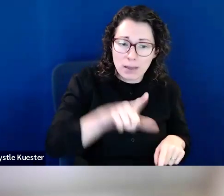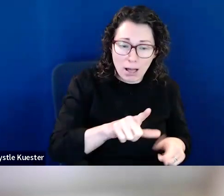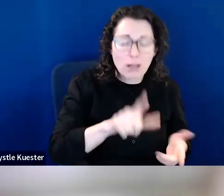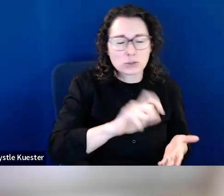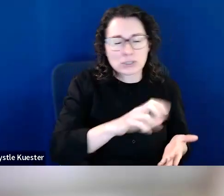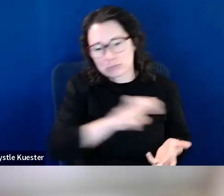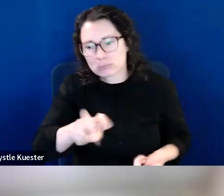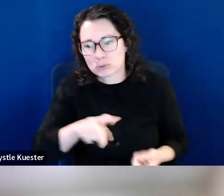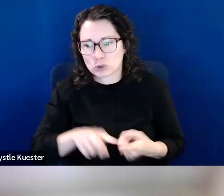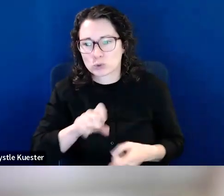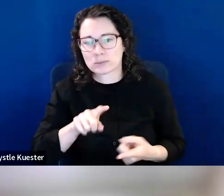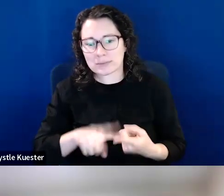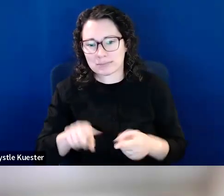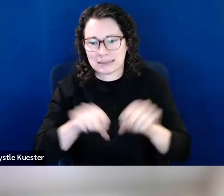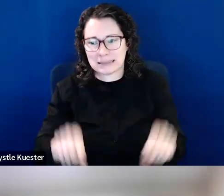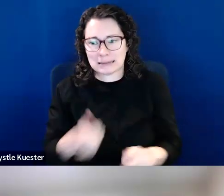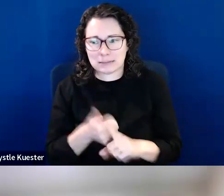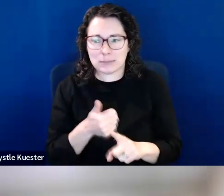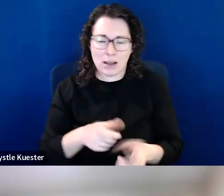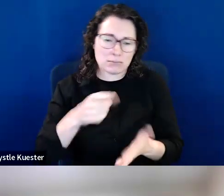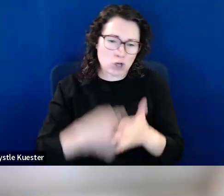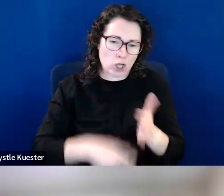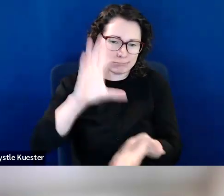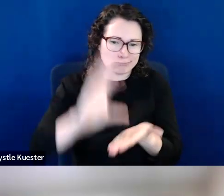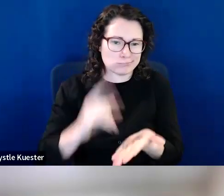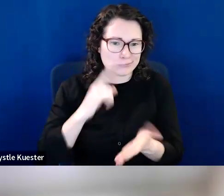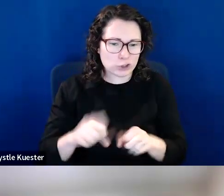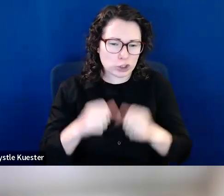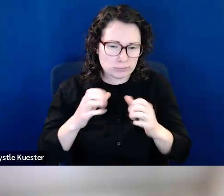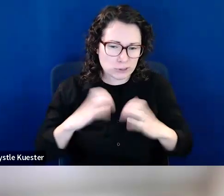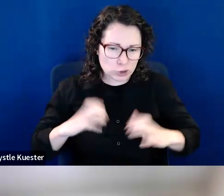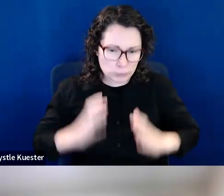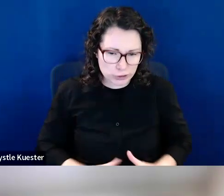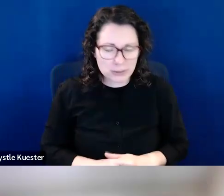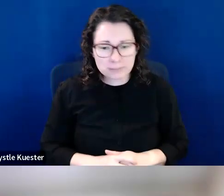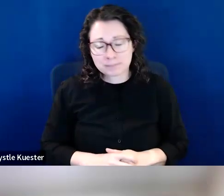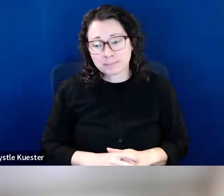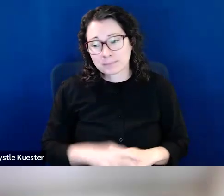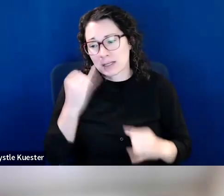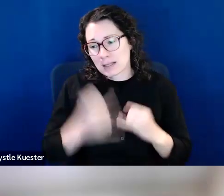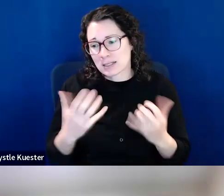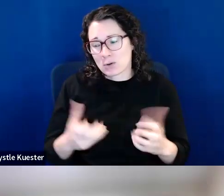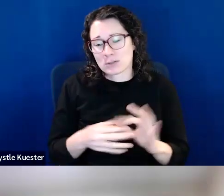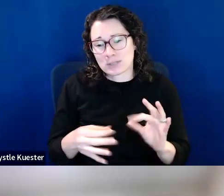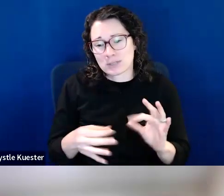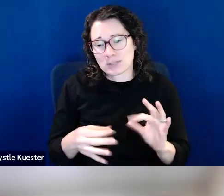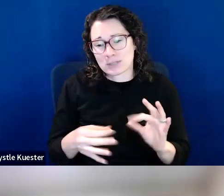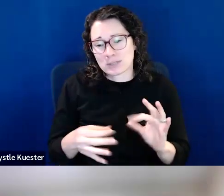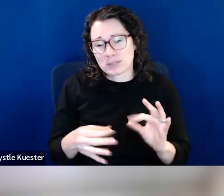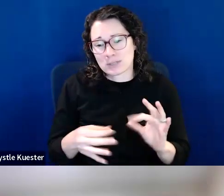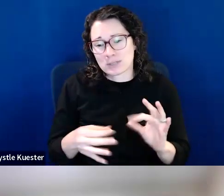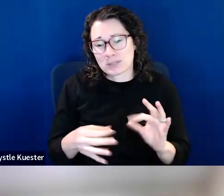and ideally bring down costs for consumers um last thing I'll say is just to give a brief answer to